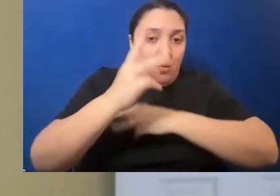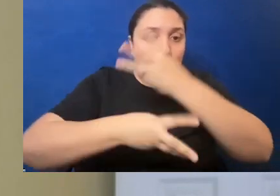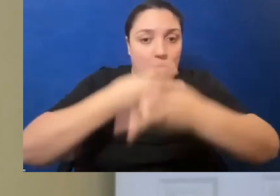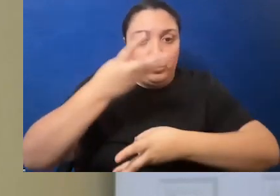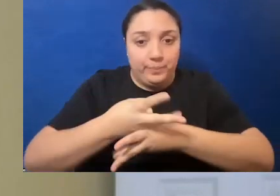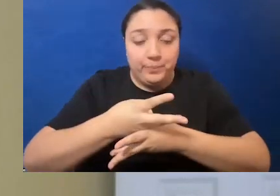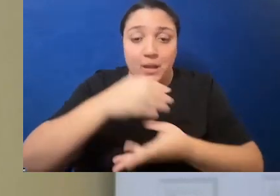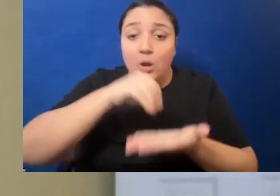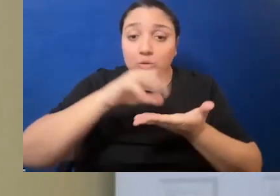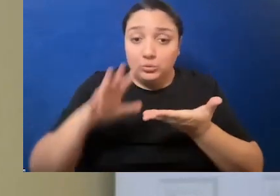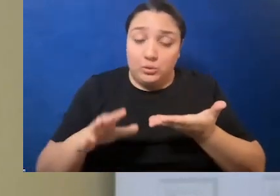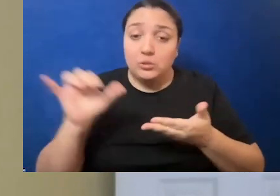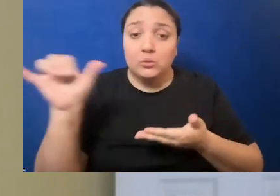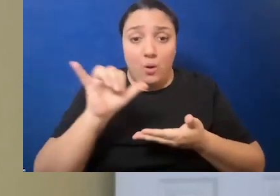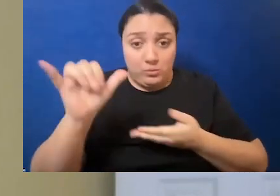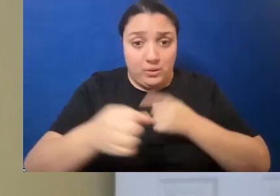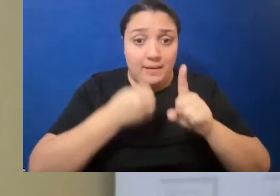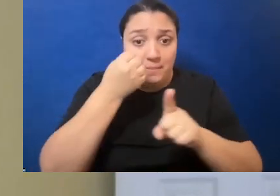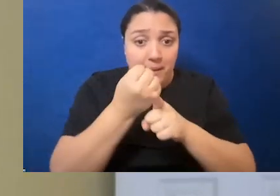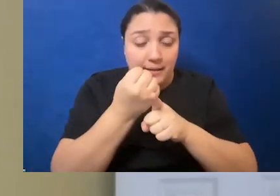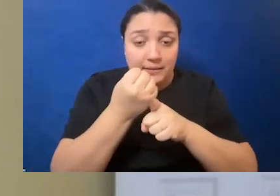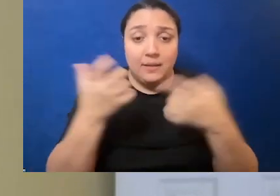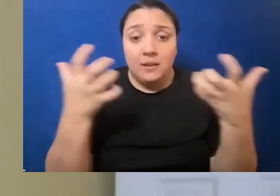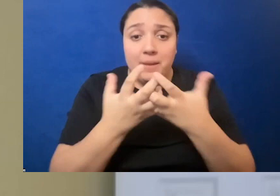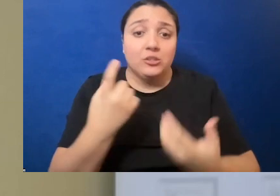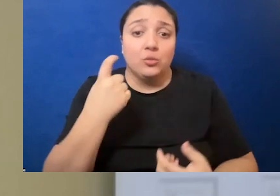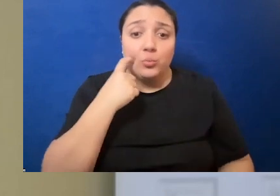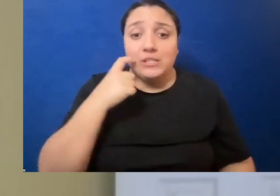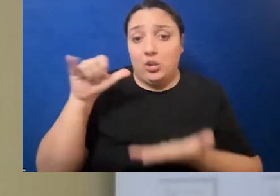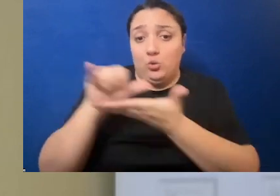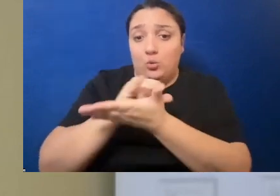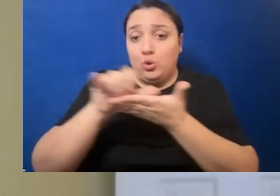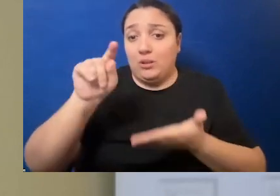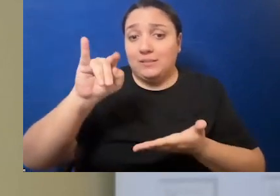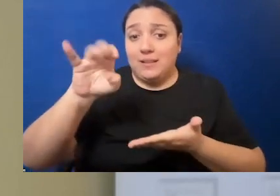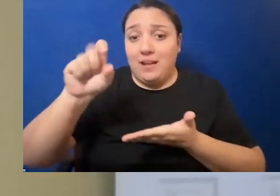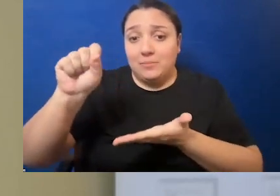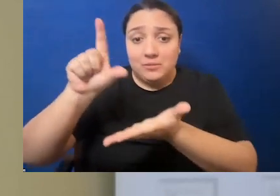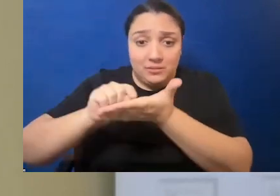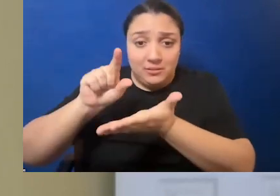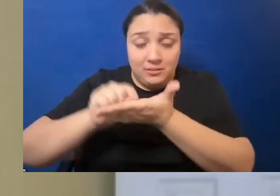STUDENTS ARE IMPACTED ACCORDING TO A RECENT NEW YORK TIMES SURVEY OF SCHOOL COUNSELORS